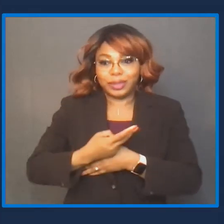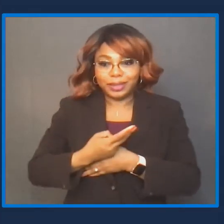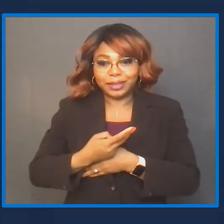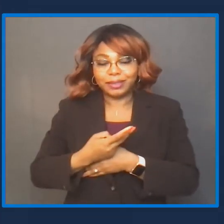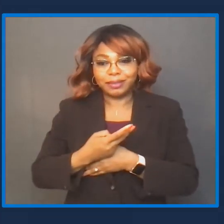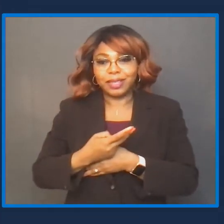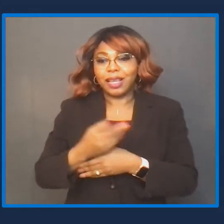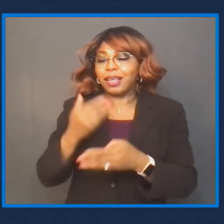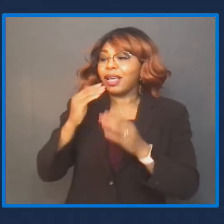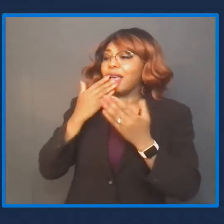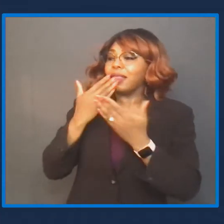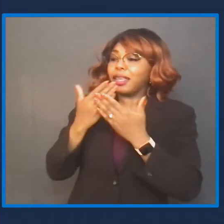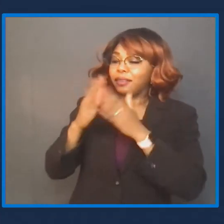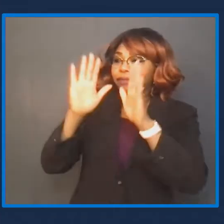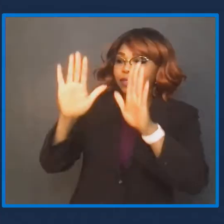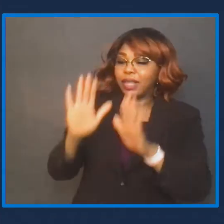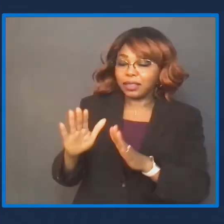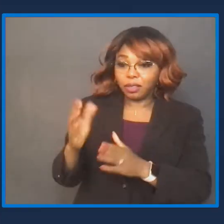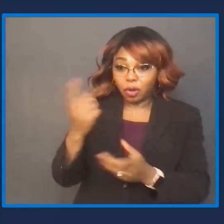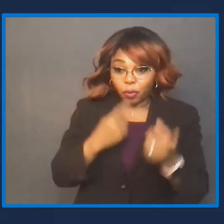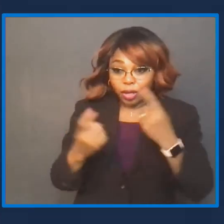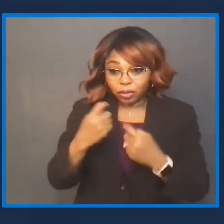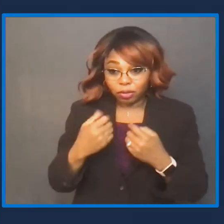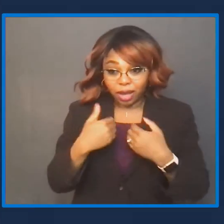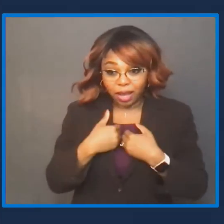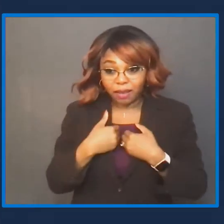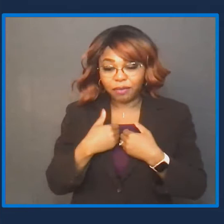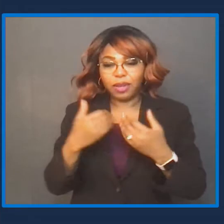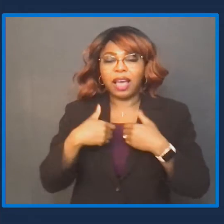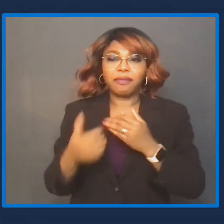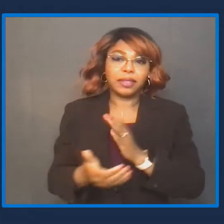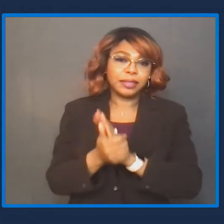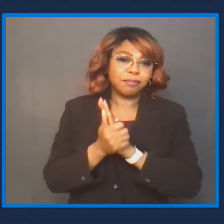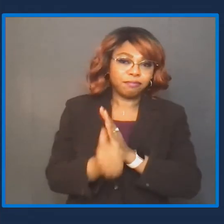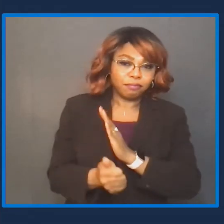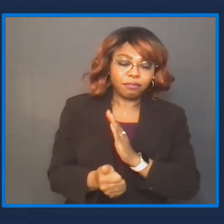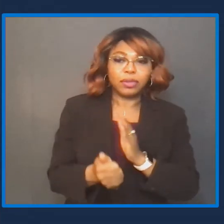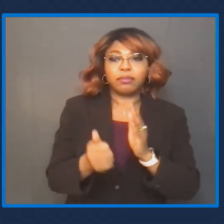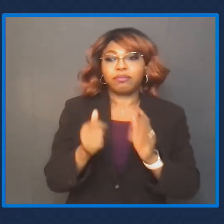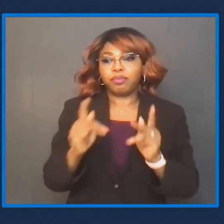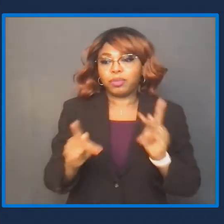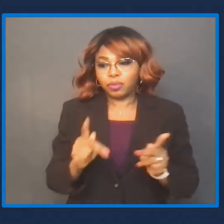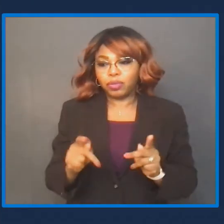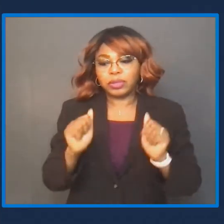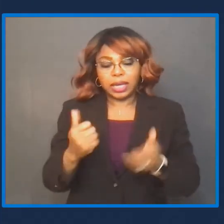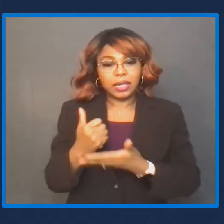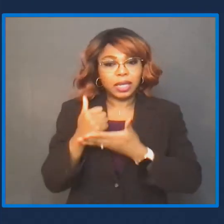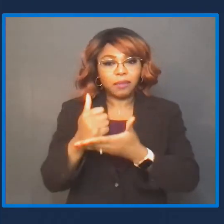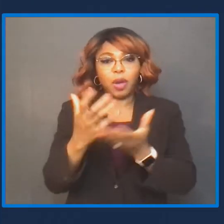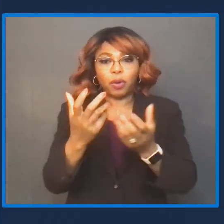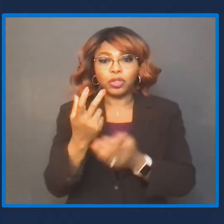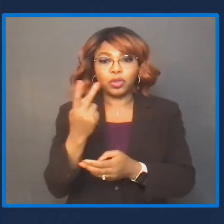So if you do have questions we have a lot of experts who can help. I would love to see you all use the chat feature to engage